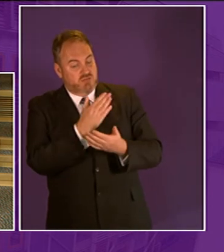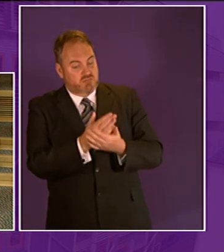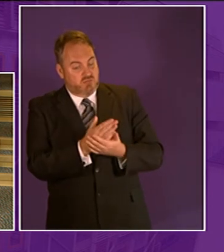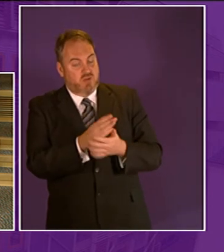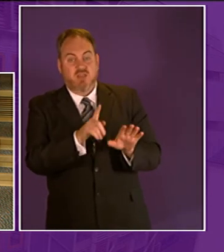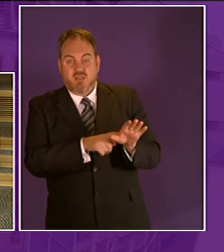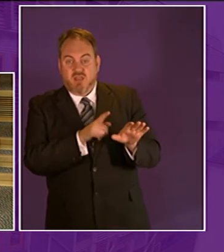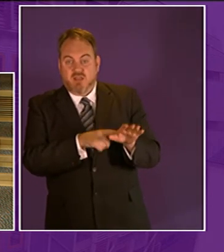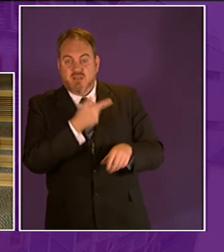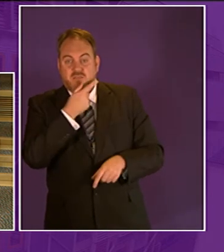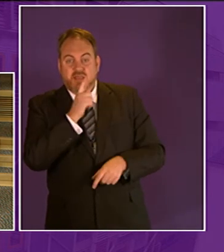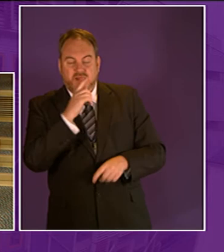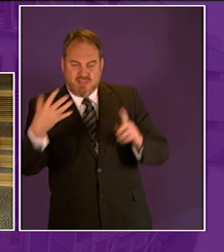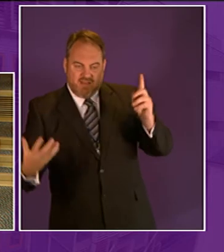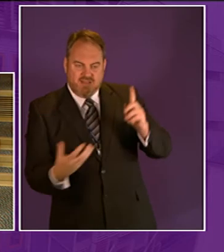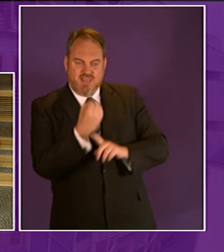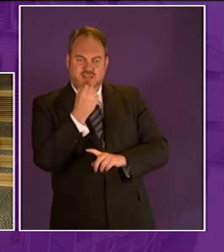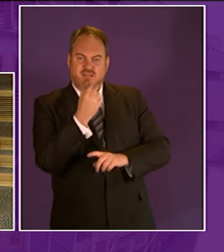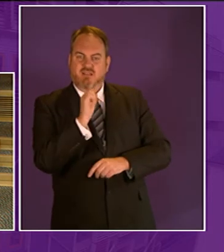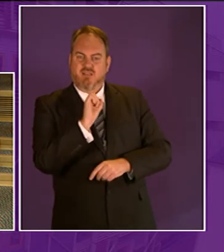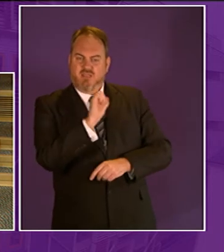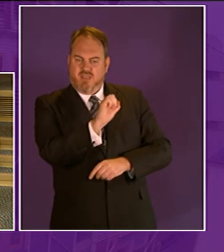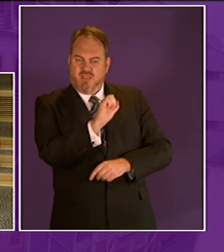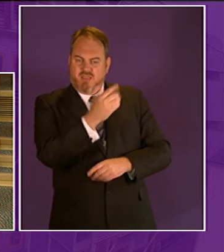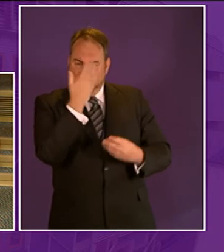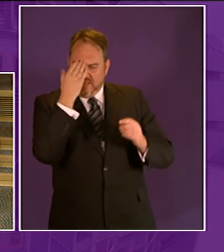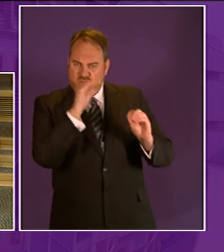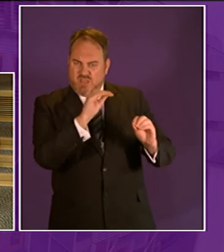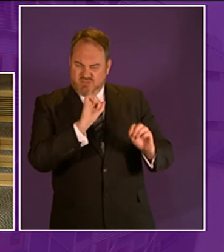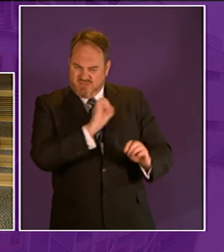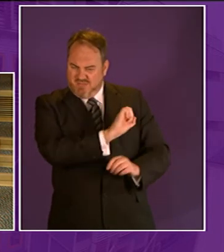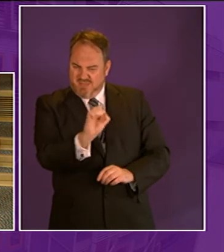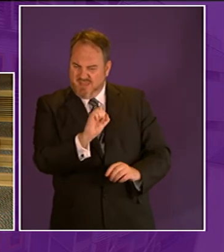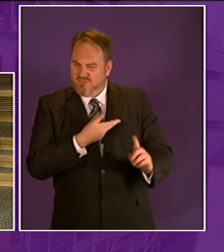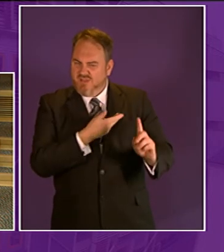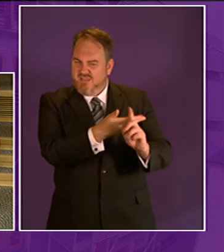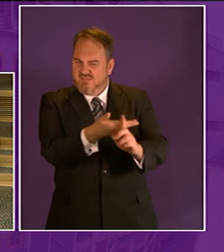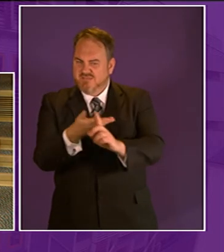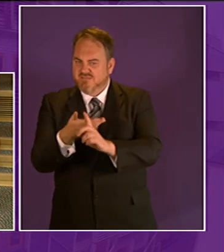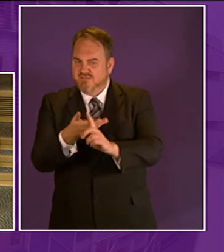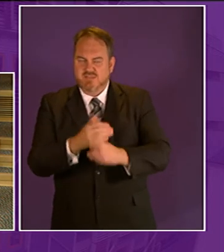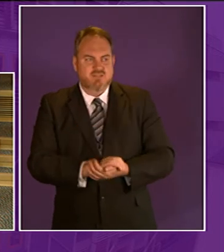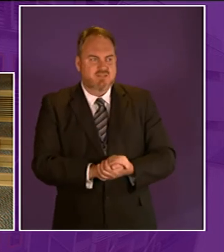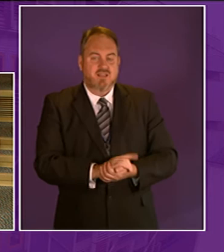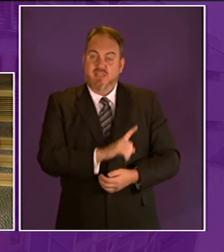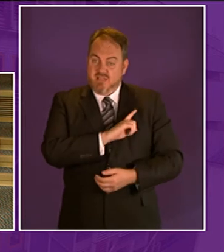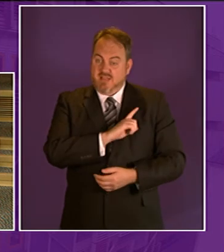the education that they deserve. That is the approach that the Government will take in advancing the issue.